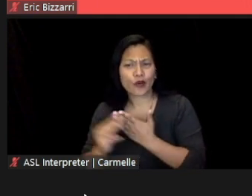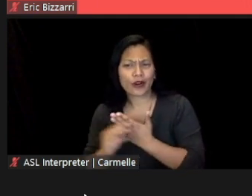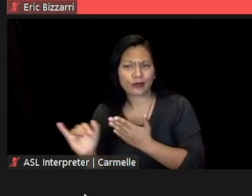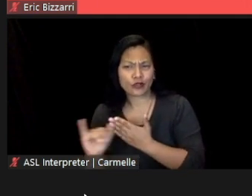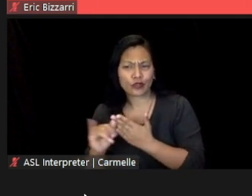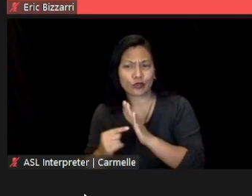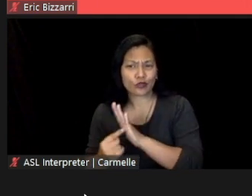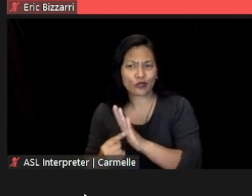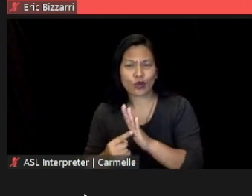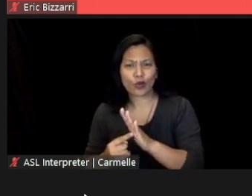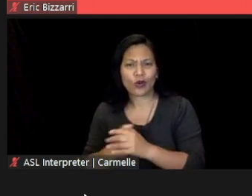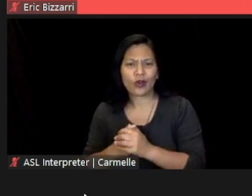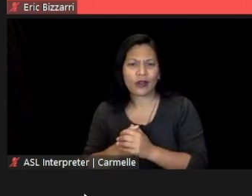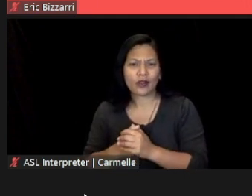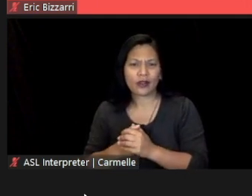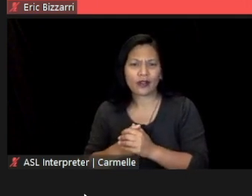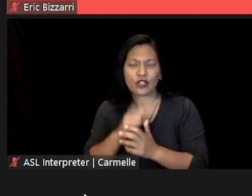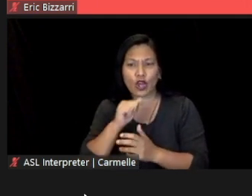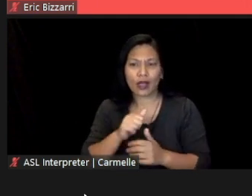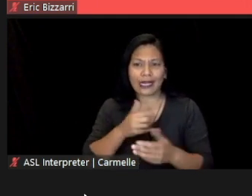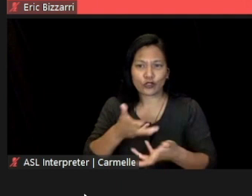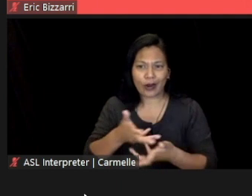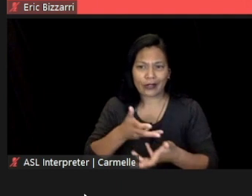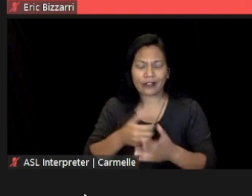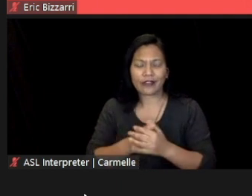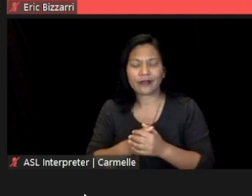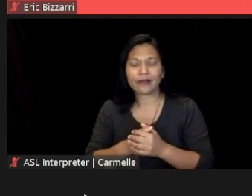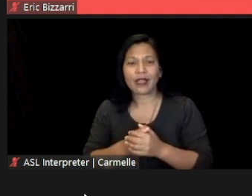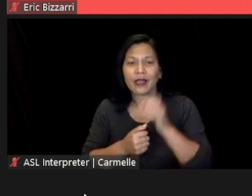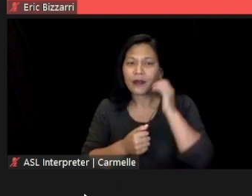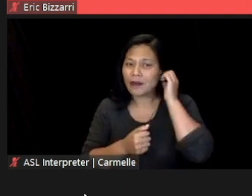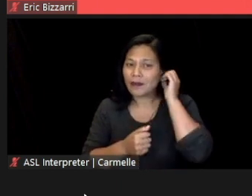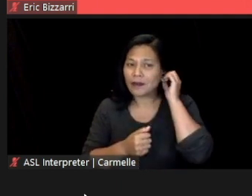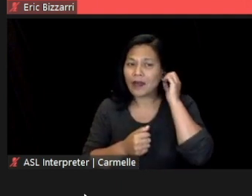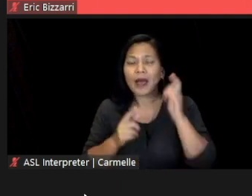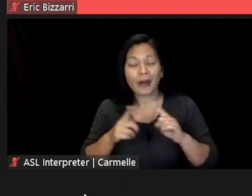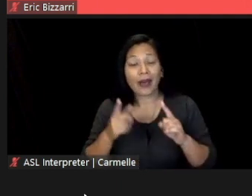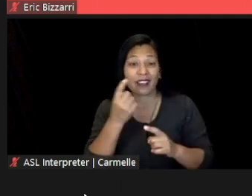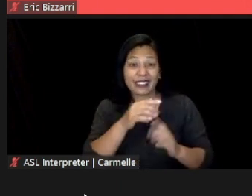But again, you can see there are many programs. This is how we give out money.